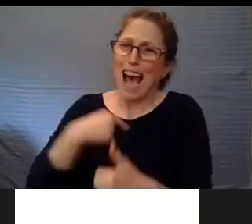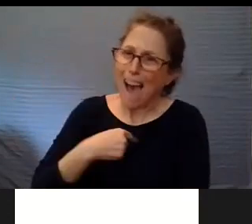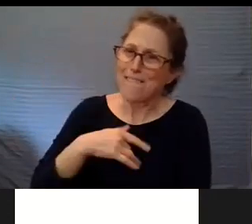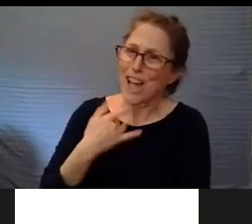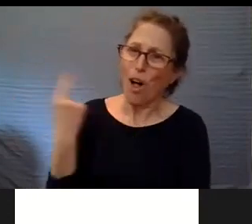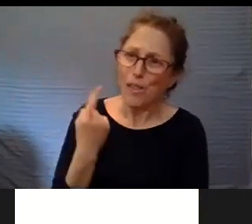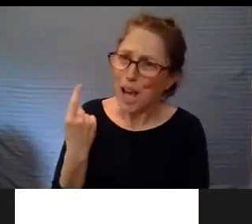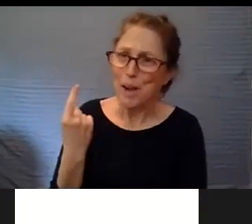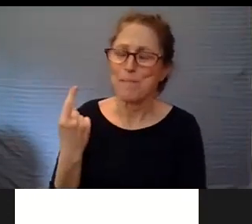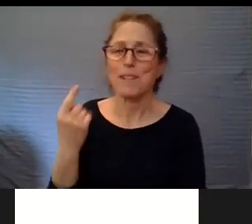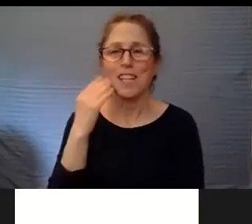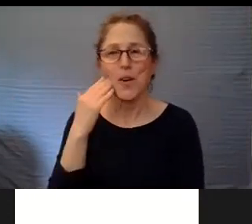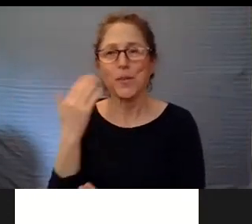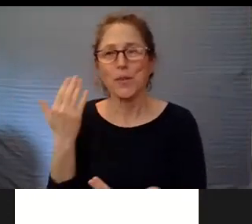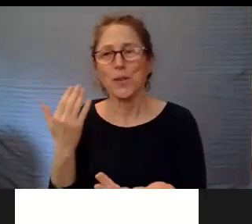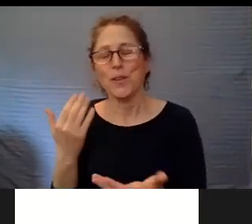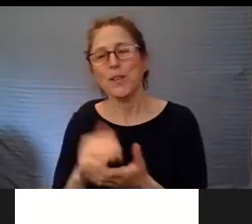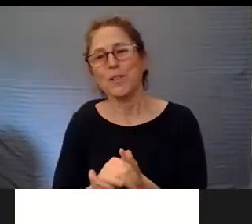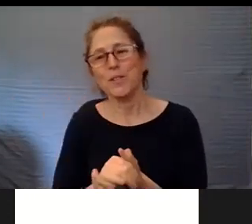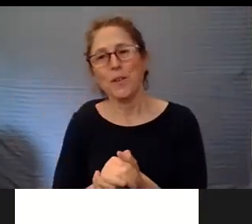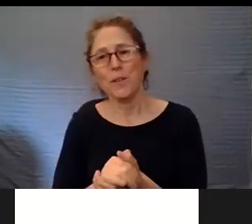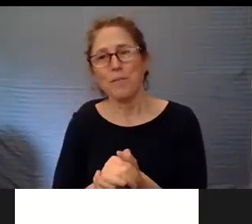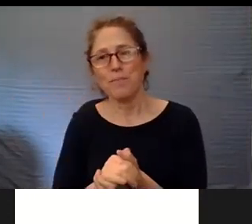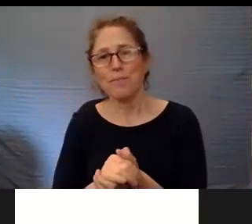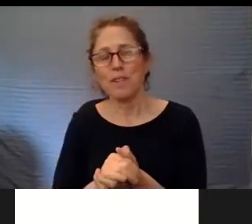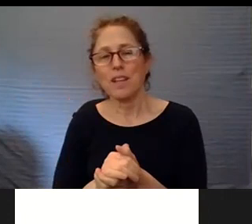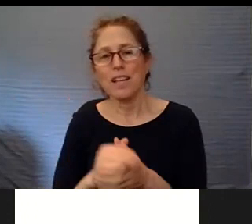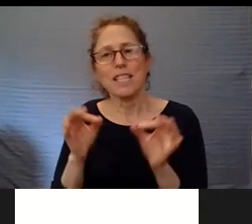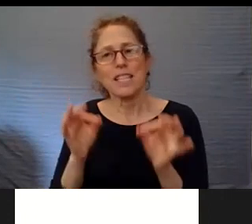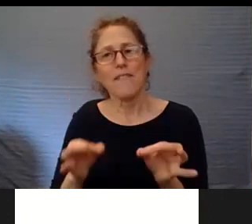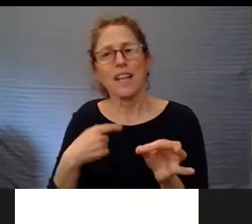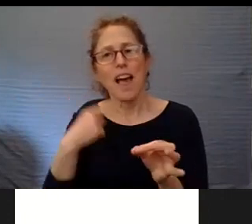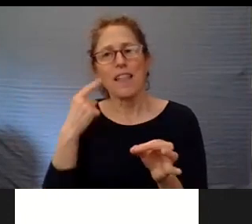And, yeah, it's definitely, I think, created some tension.